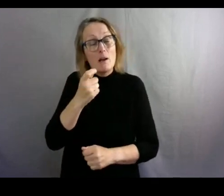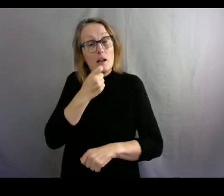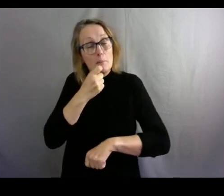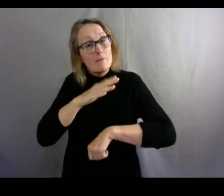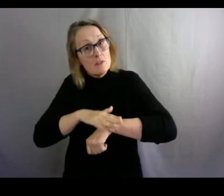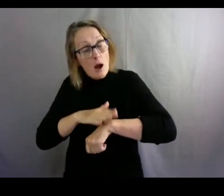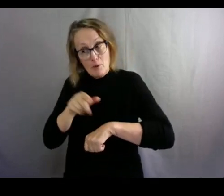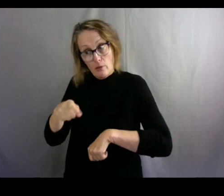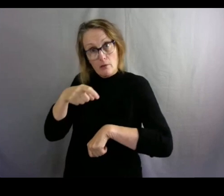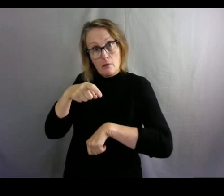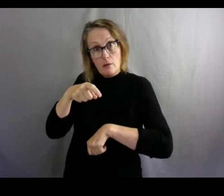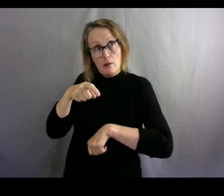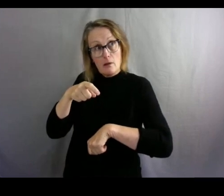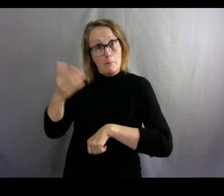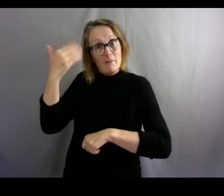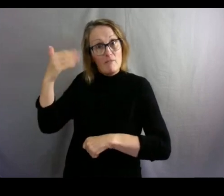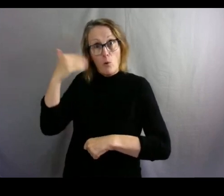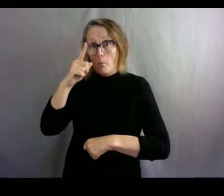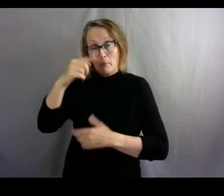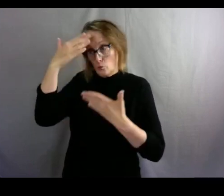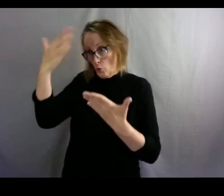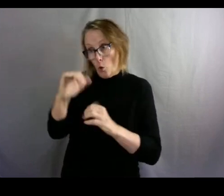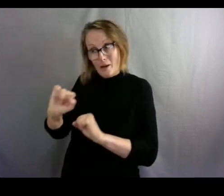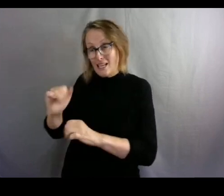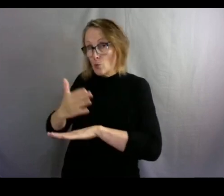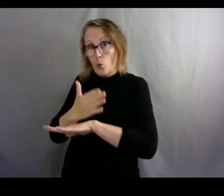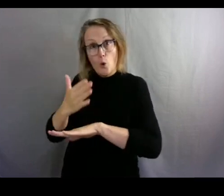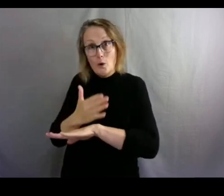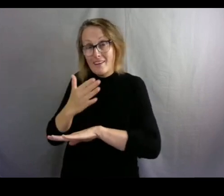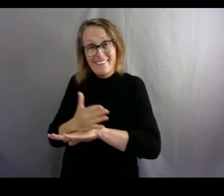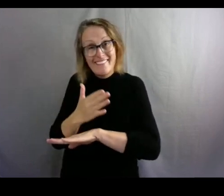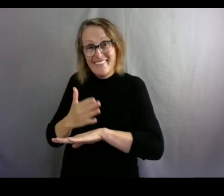and people only concentrate on the Polynesian works.